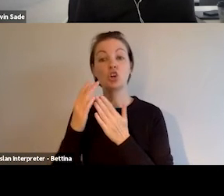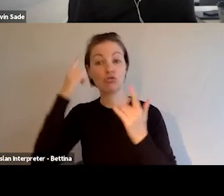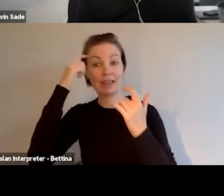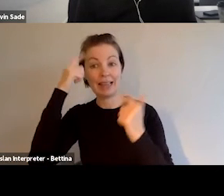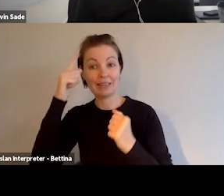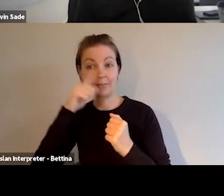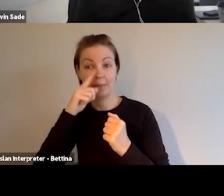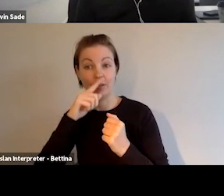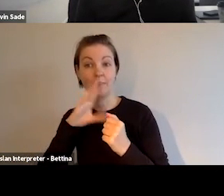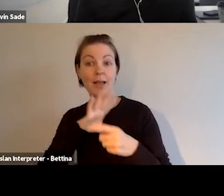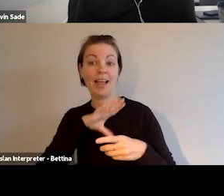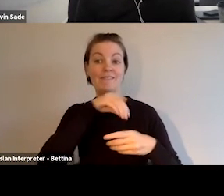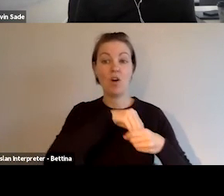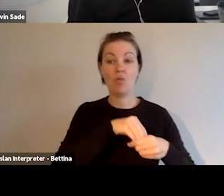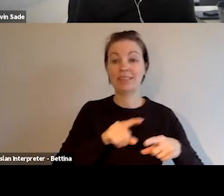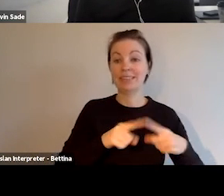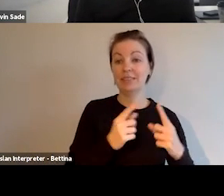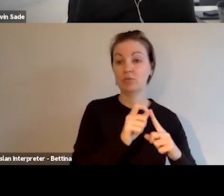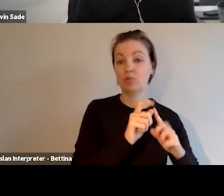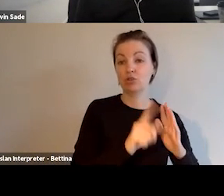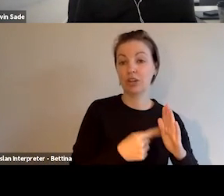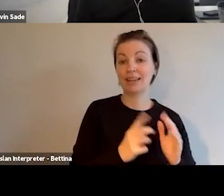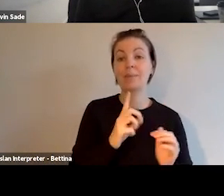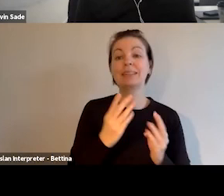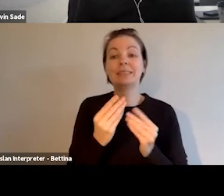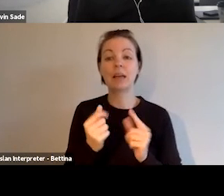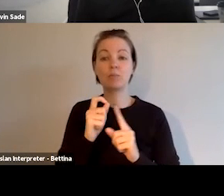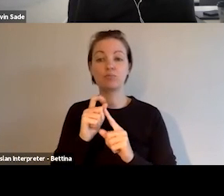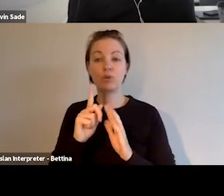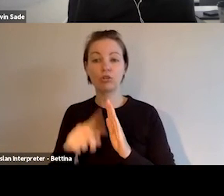we had a mix of disciplines who didn't always have the right disciplines in their.